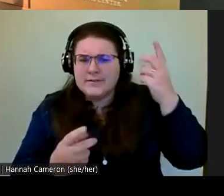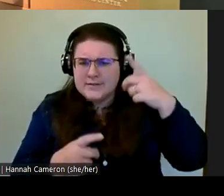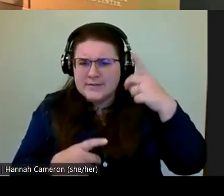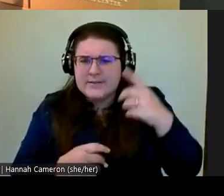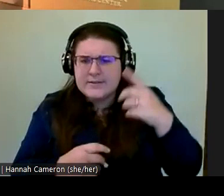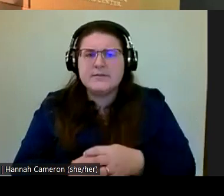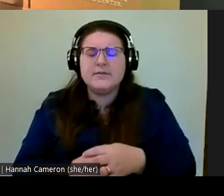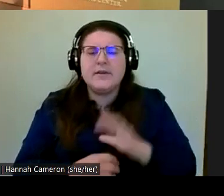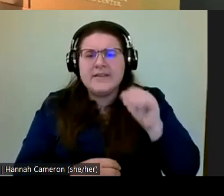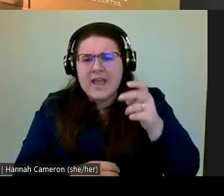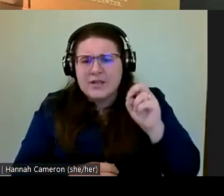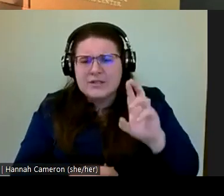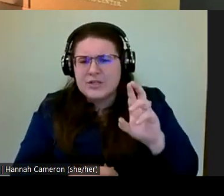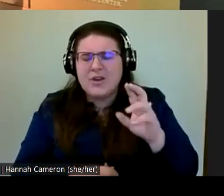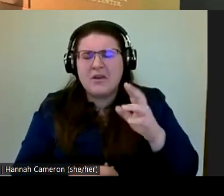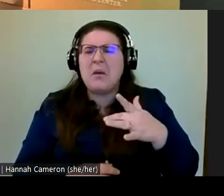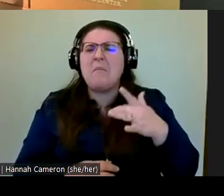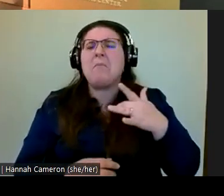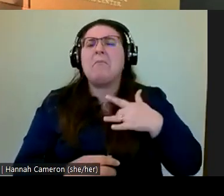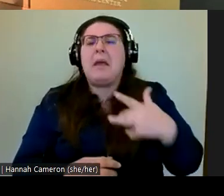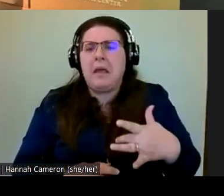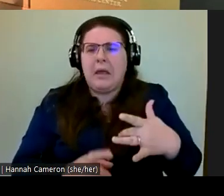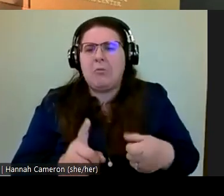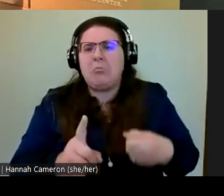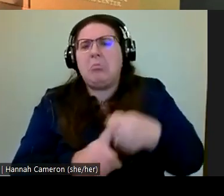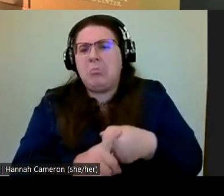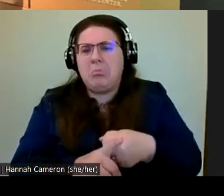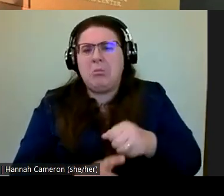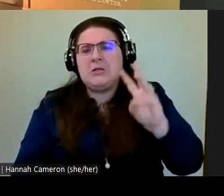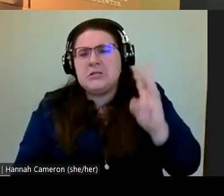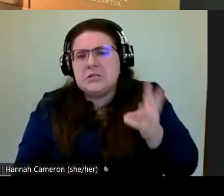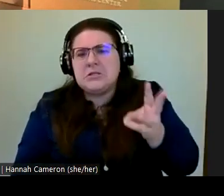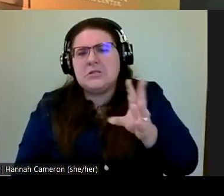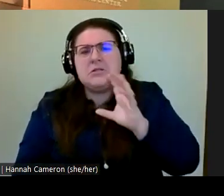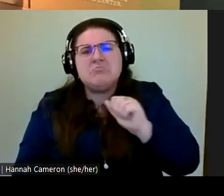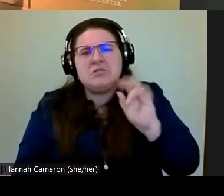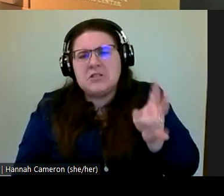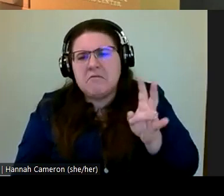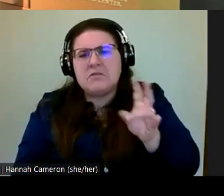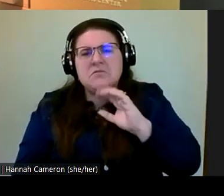we're in our 60s in our 70s maybe in our 80s and then it can be a very bad thing but it shaves off